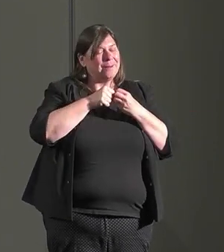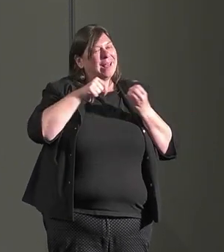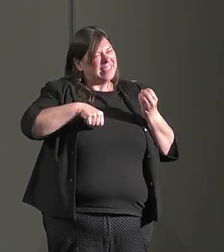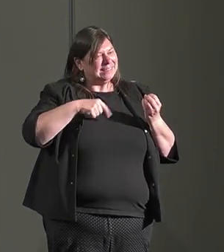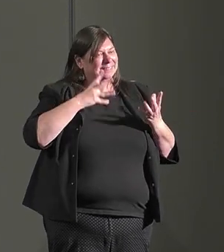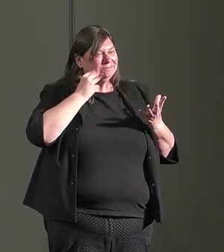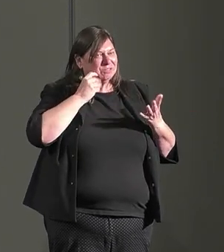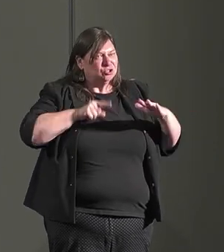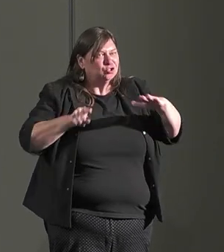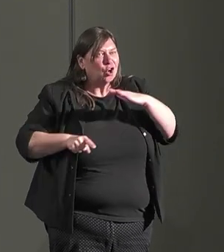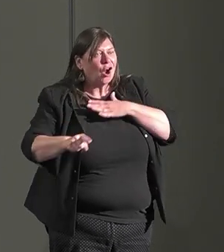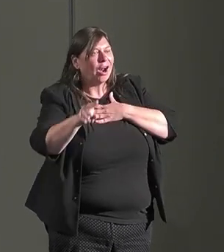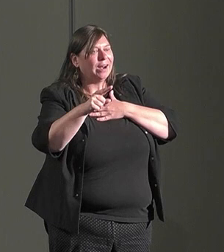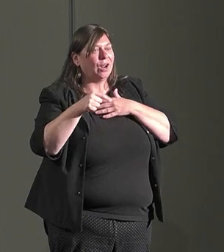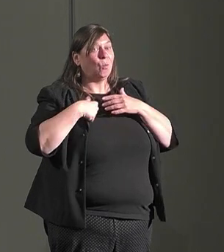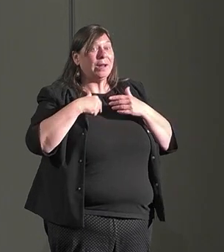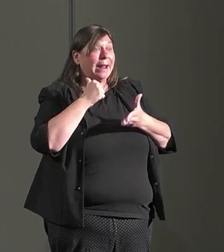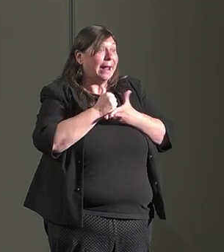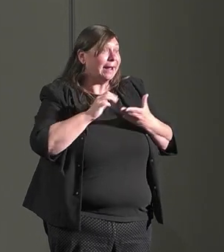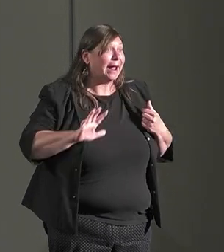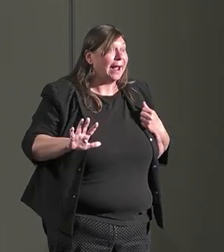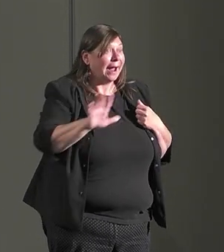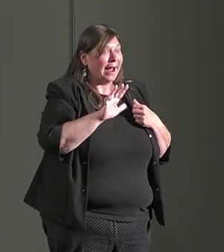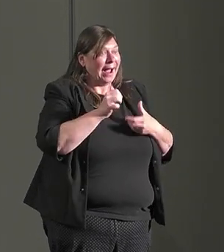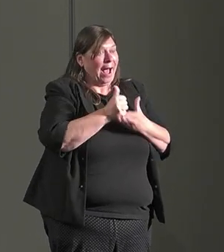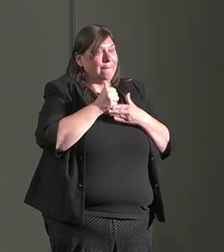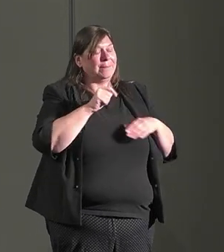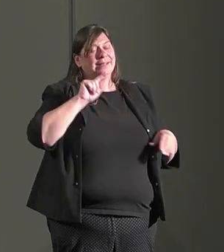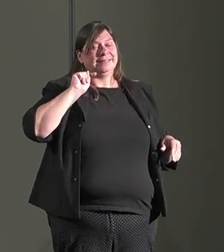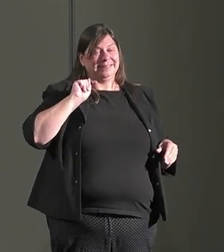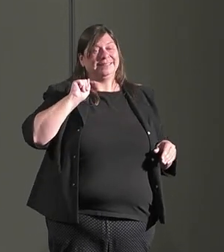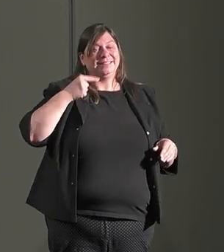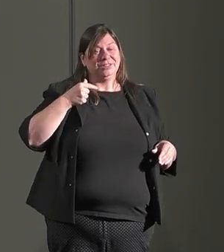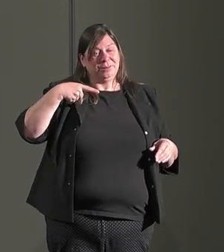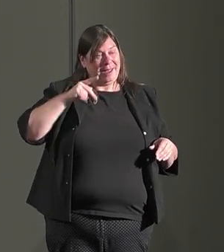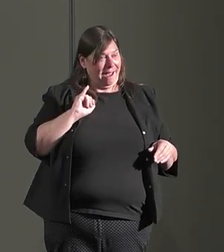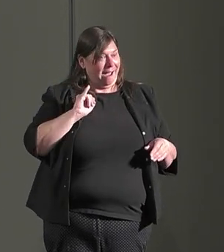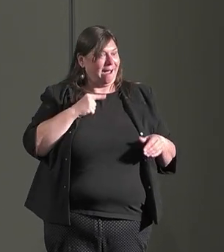One that we need help on. And one that TPGi has been positioned to help us. In terms